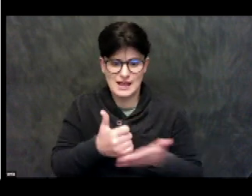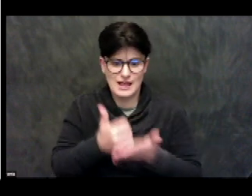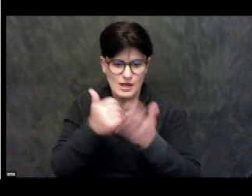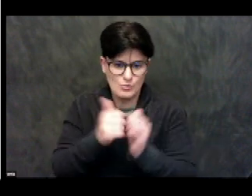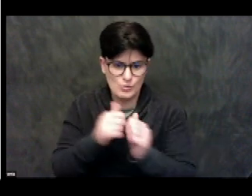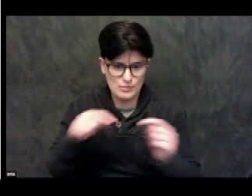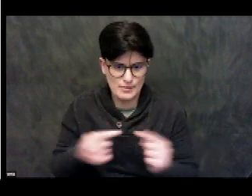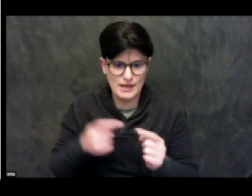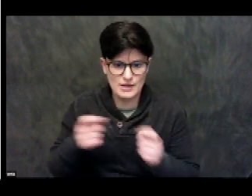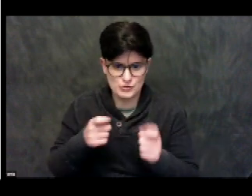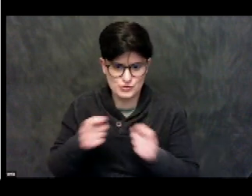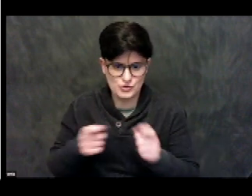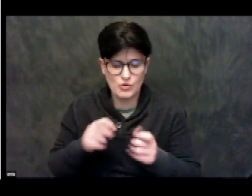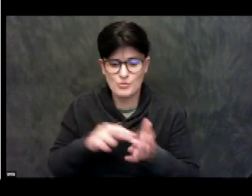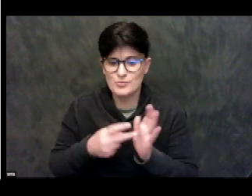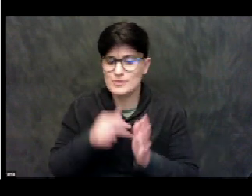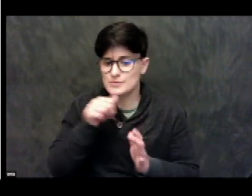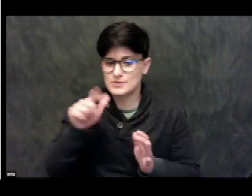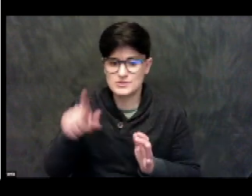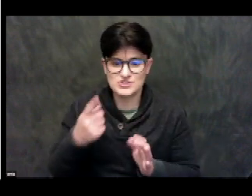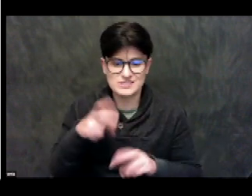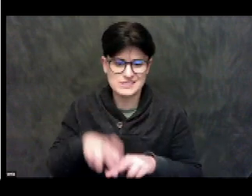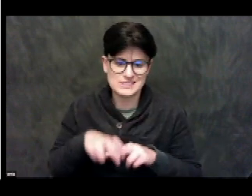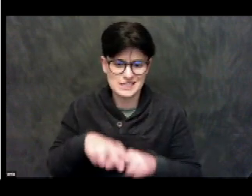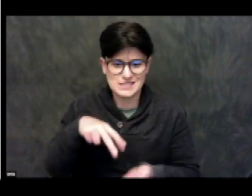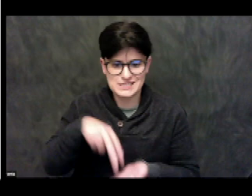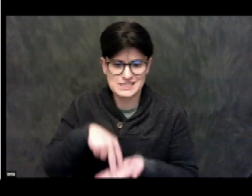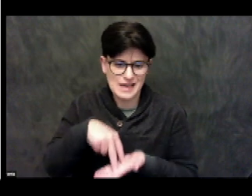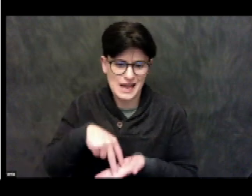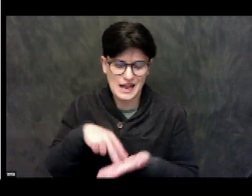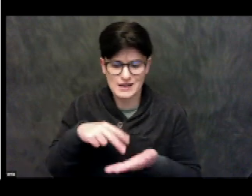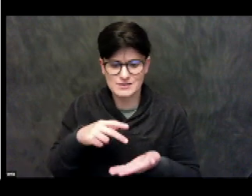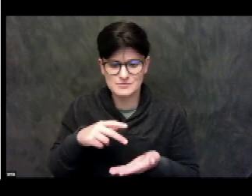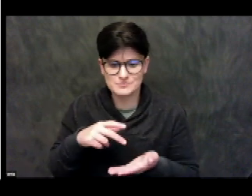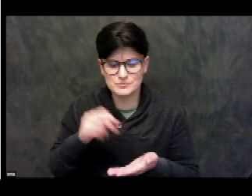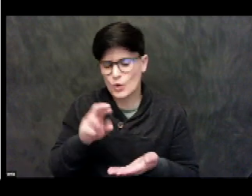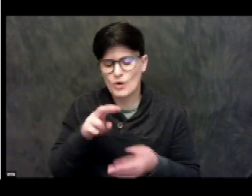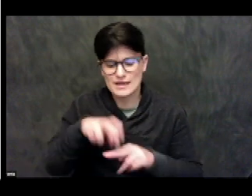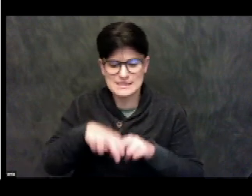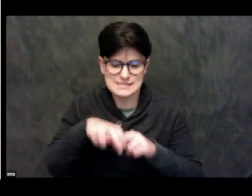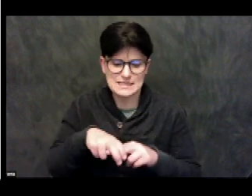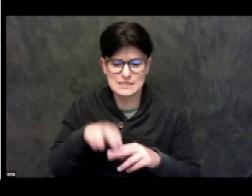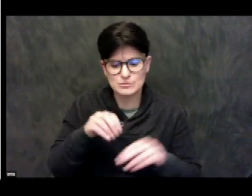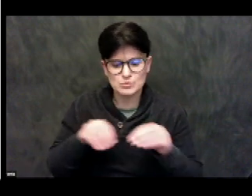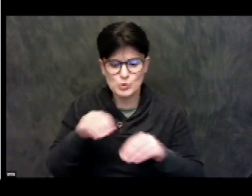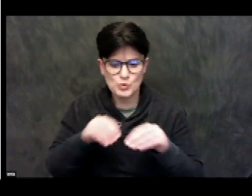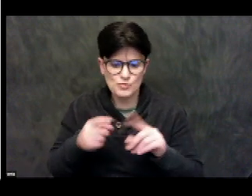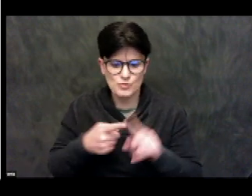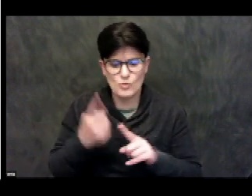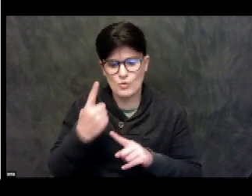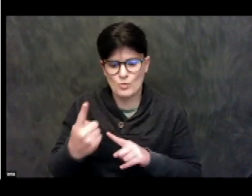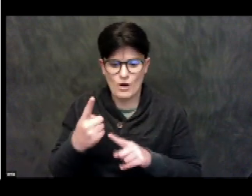And not just sitting and standing, or sitting and moving into the one position and leaving you at that point.